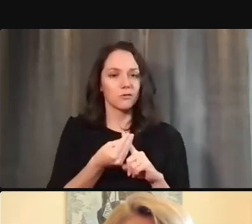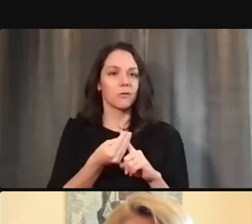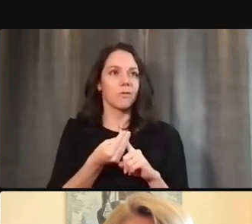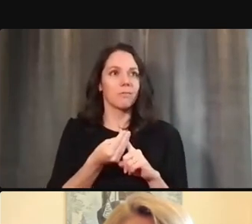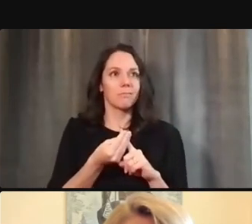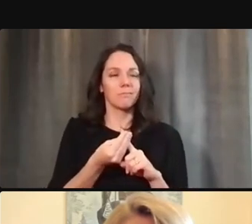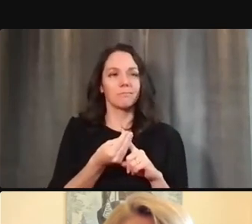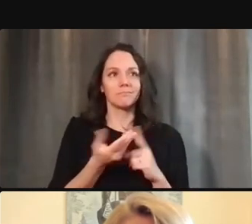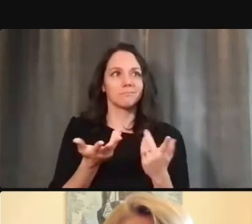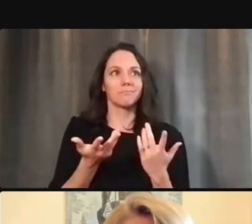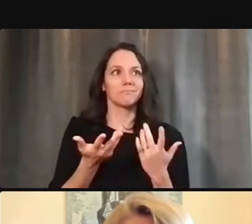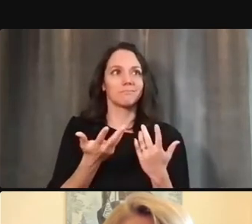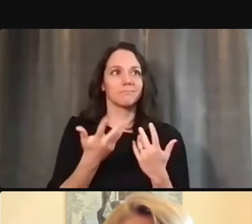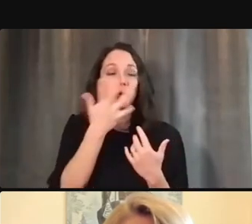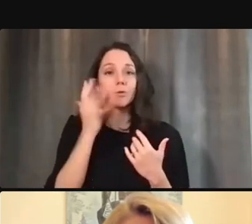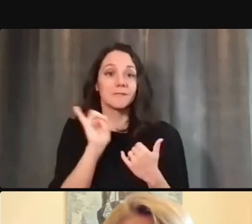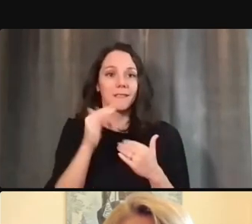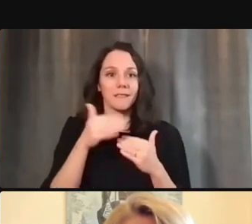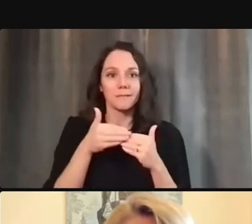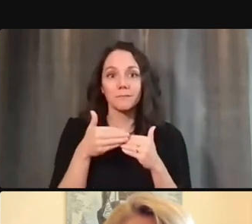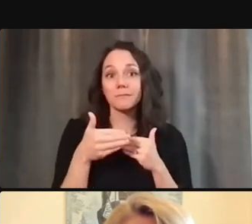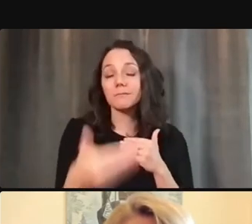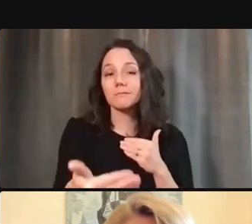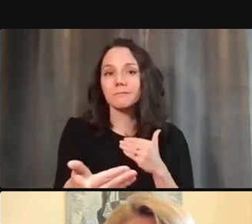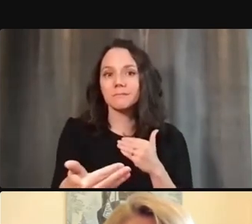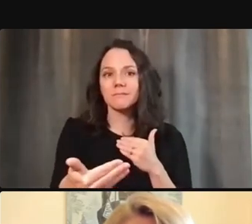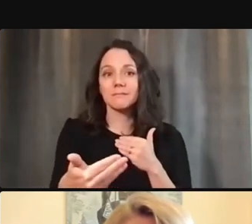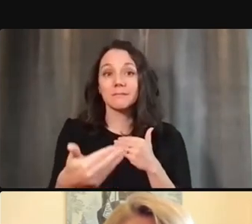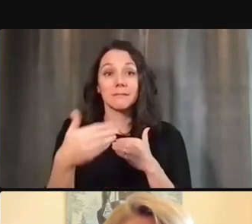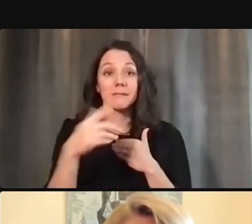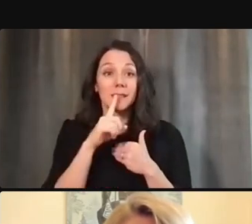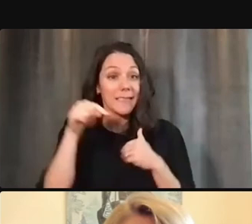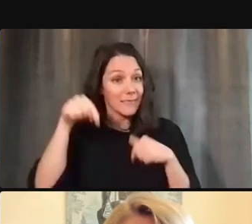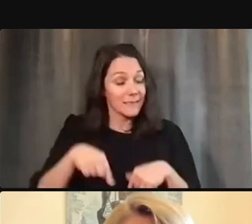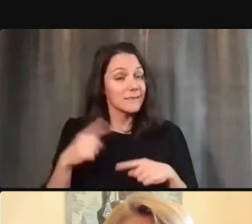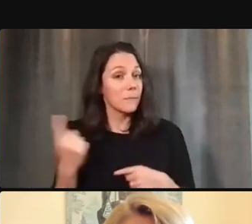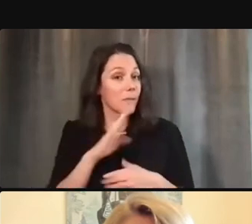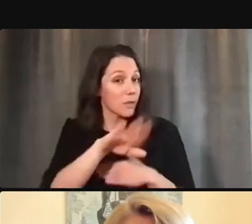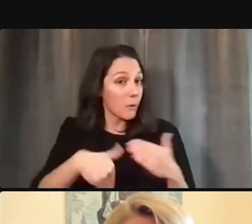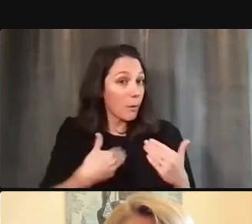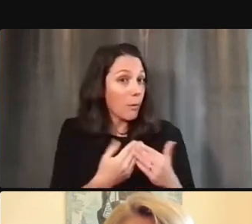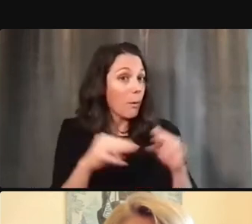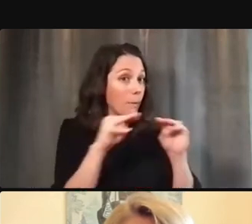Is this something that all museums must take on all cultural organizations?